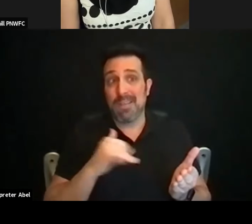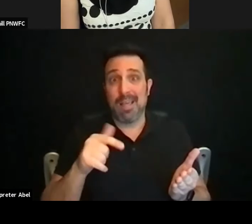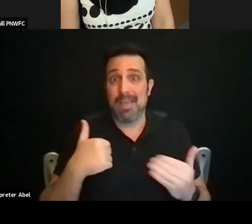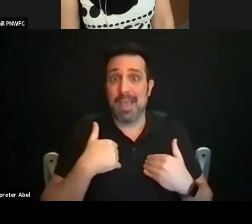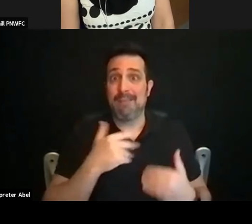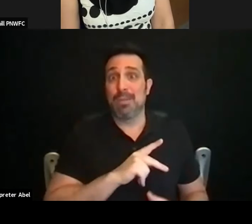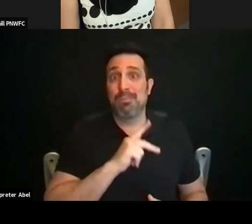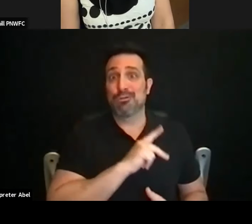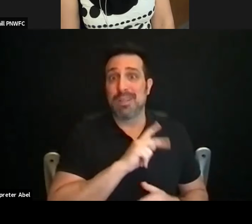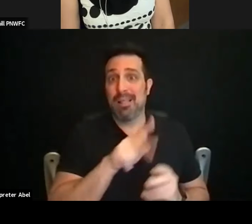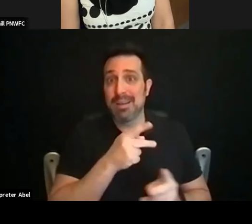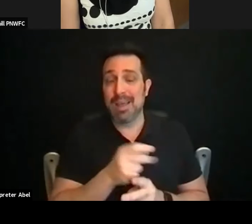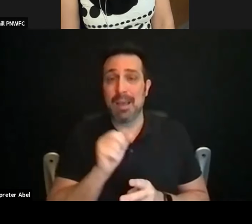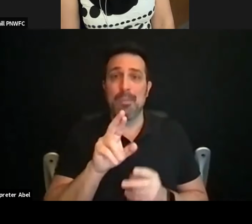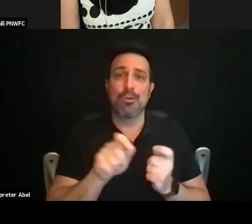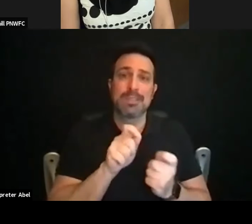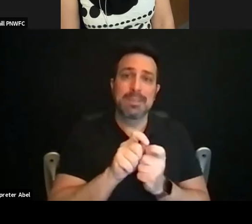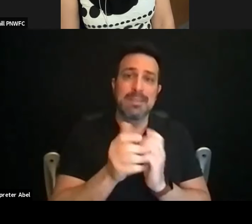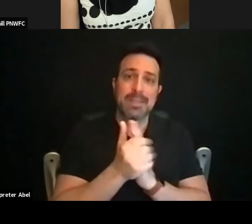in a specialty toward your work and how can you